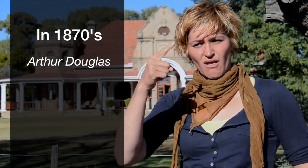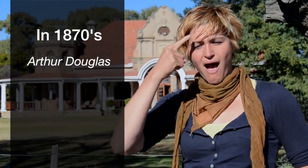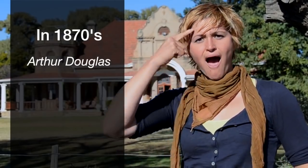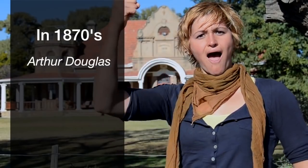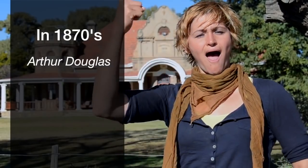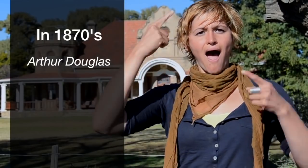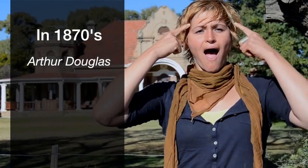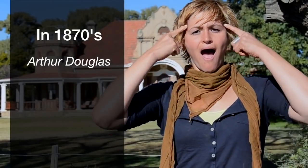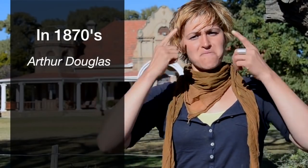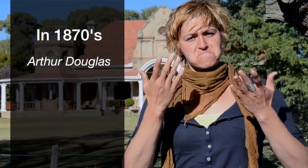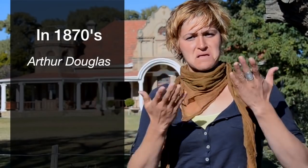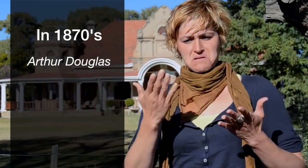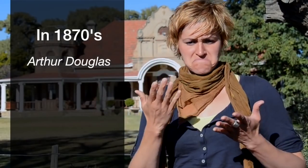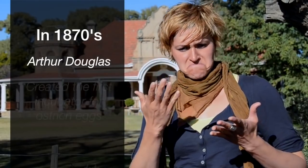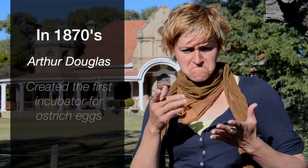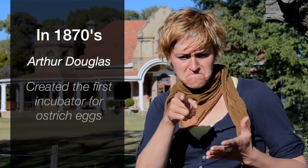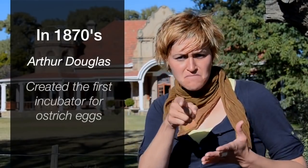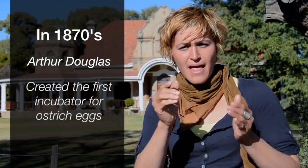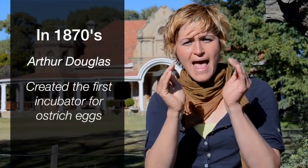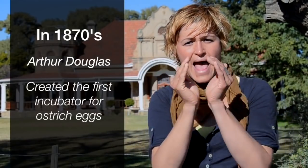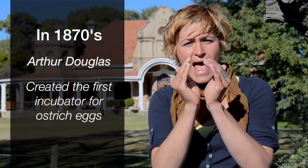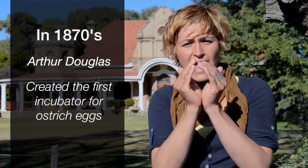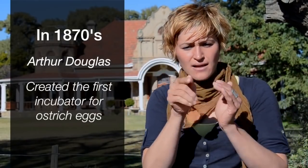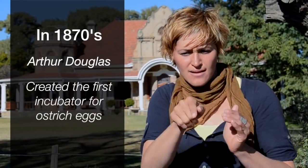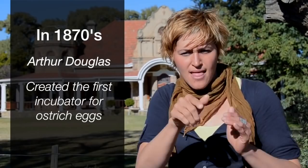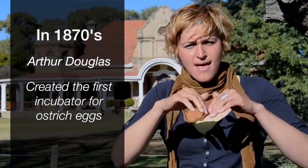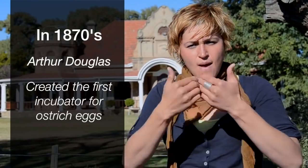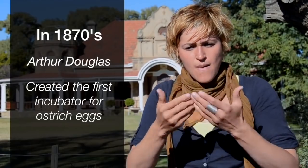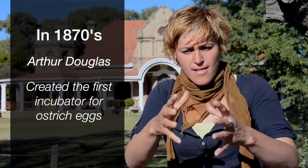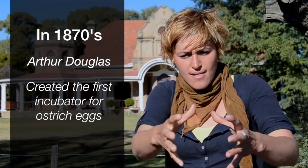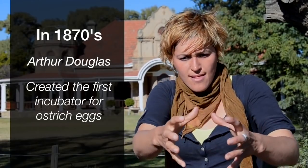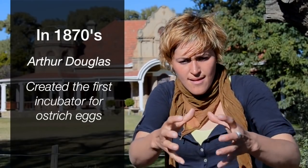invented the first incubator for ostrich eggs.